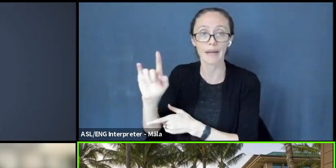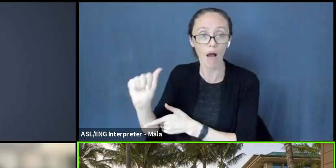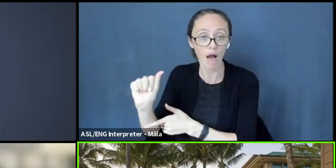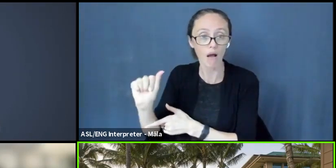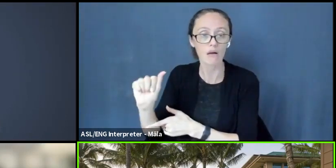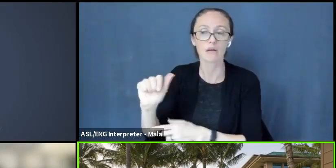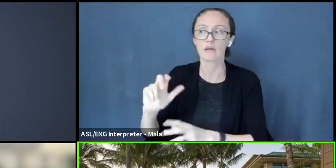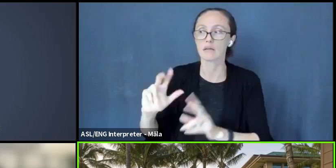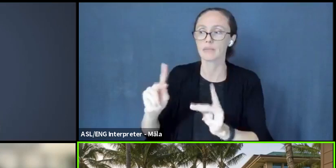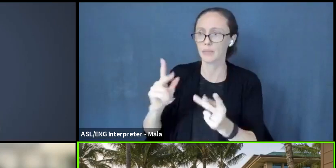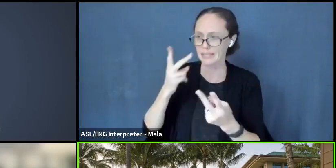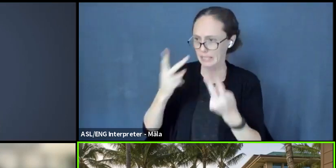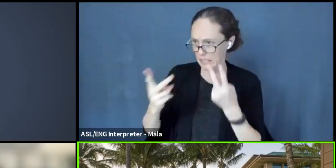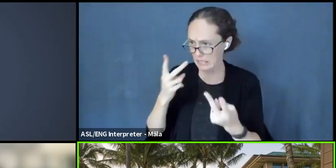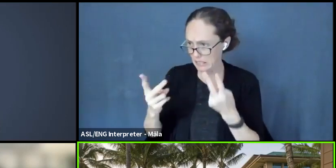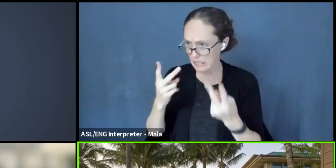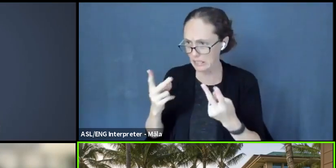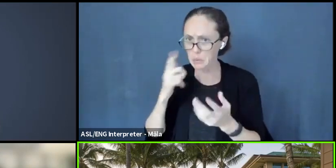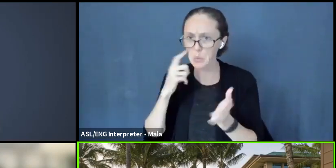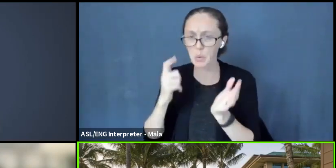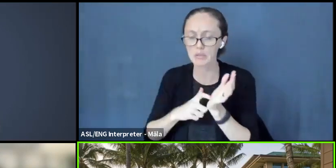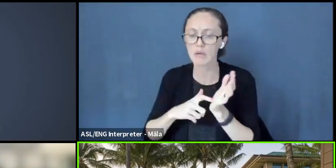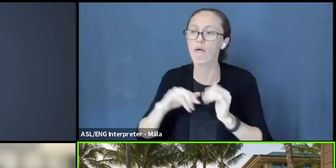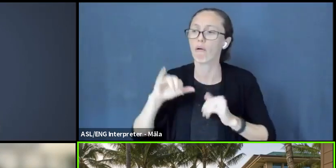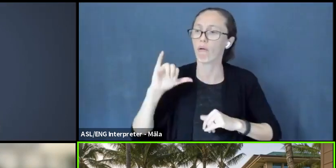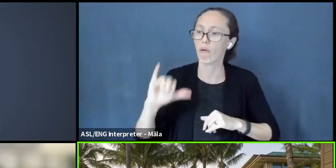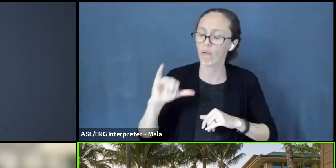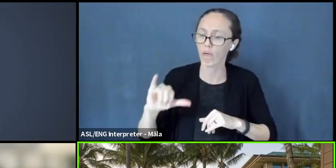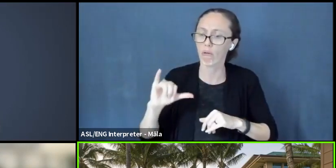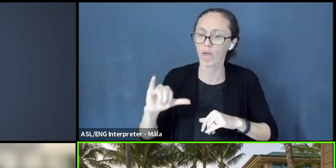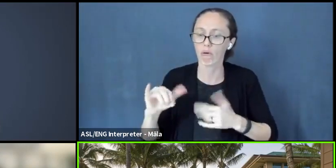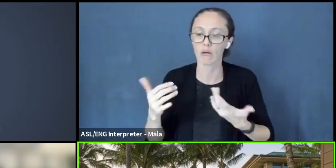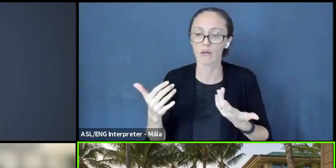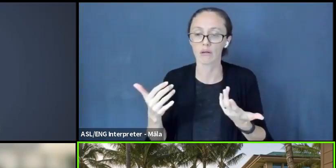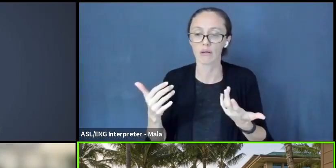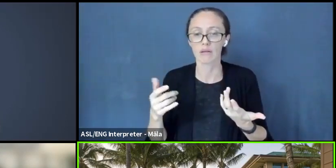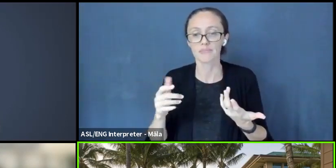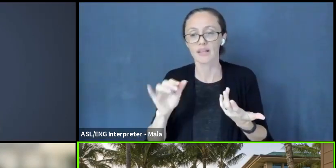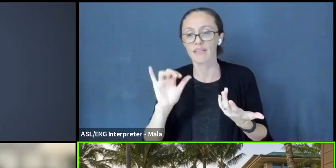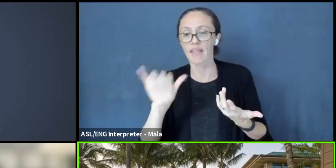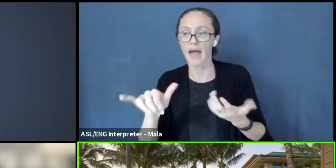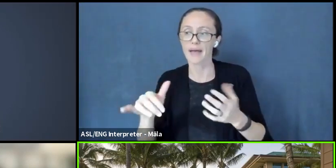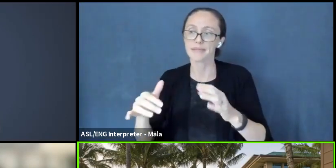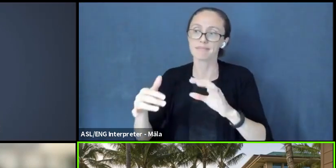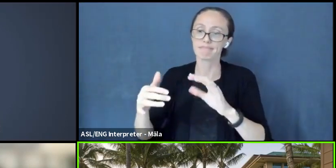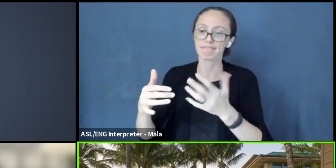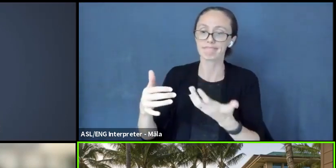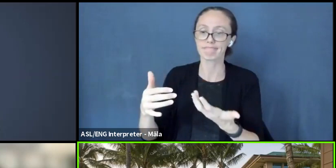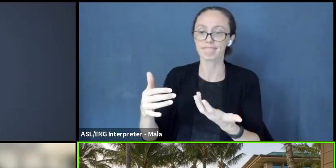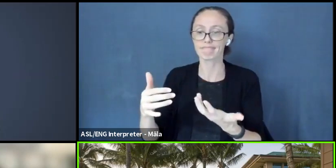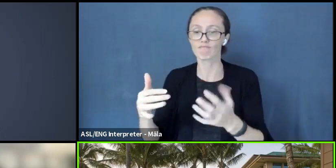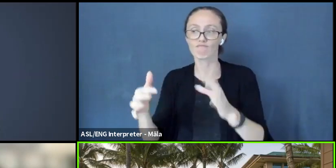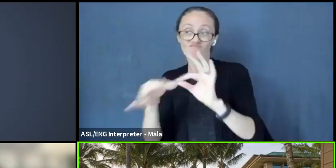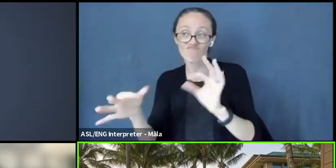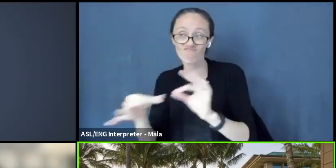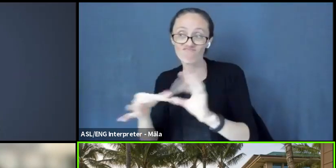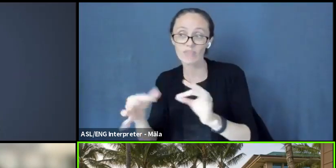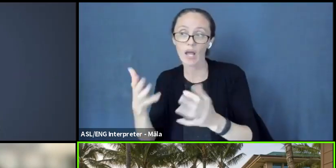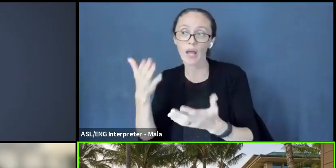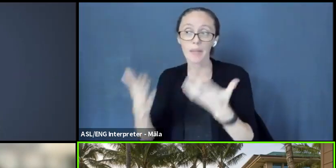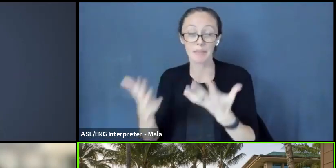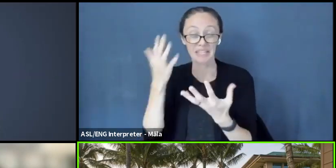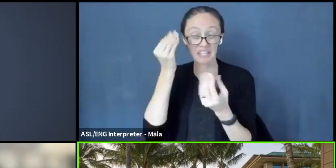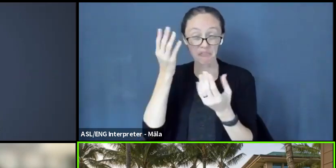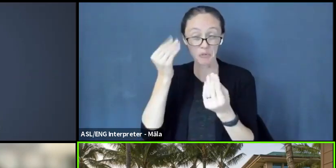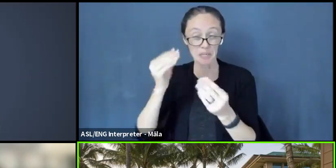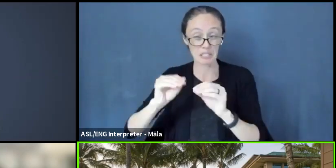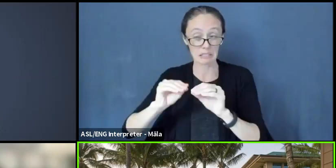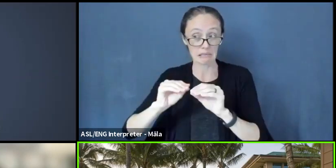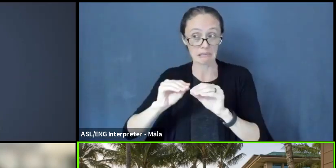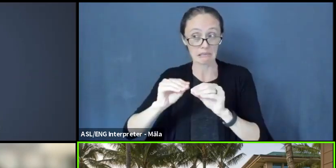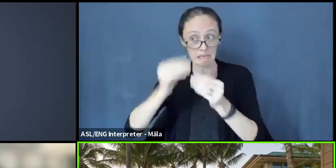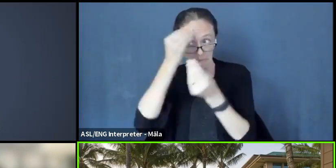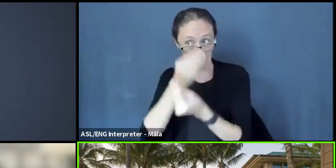That our helping to spread information that the virus isn't that bad.